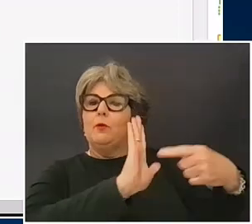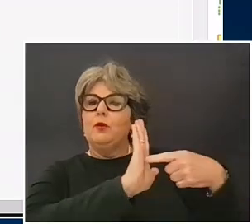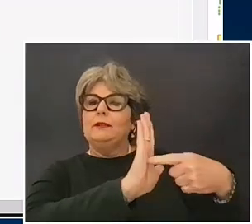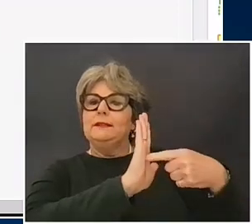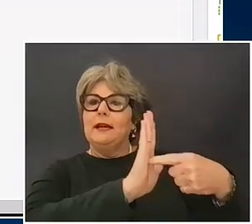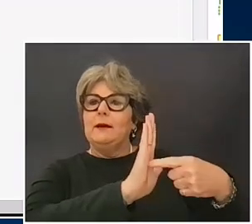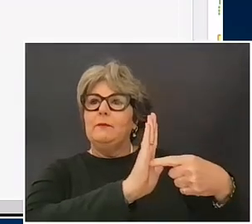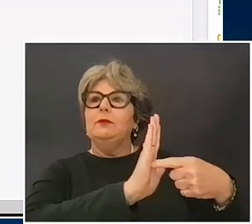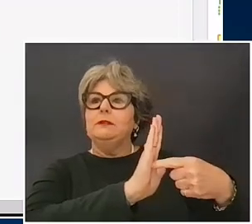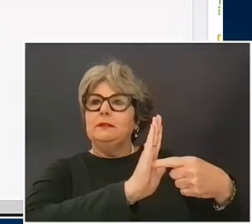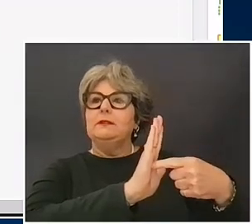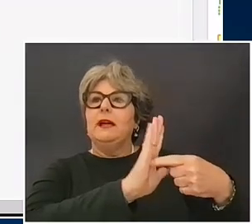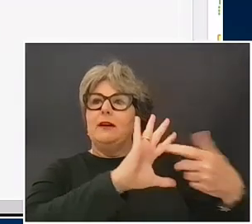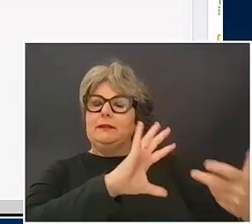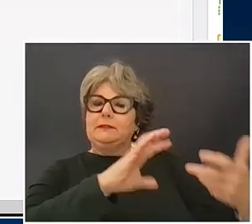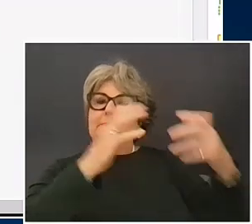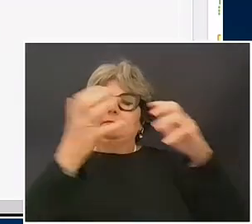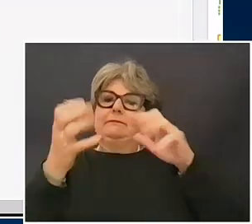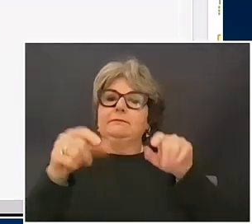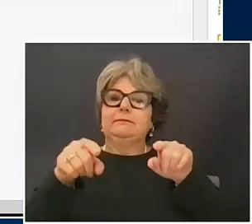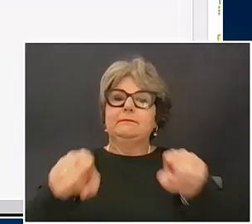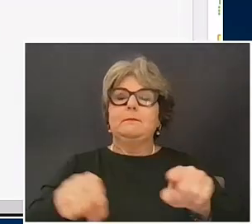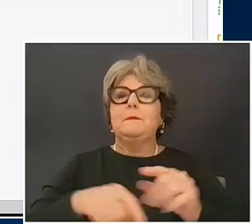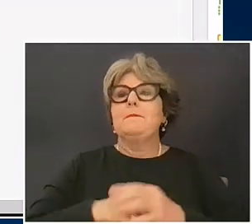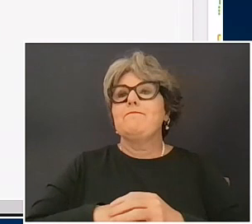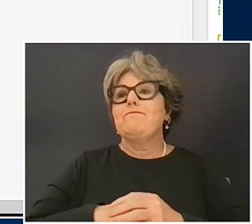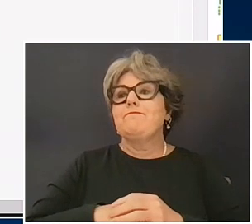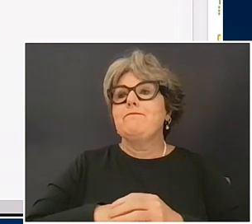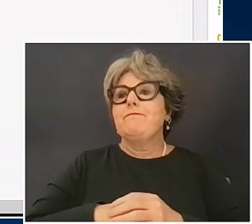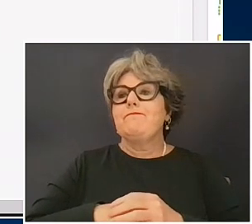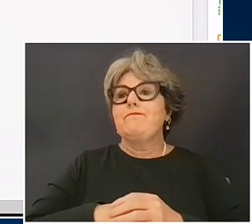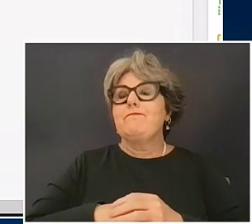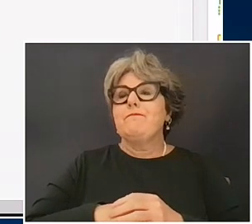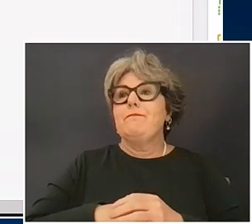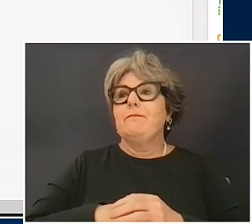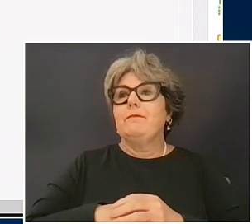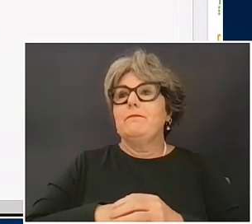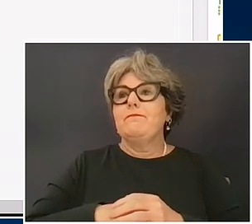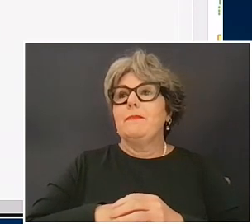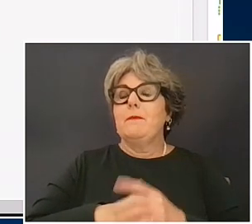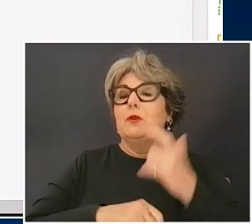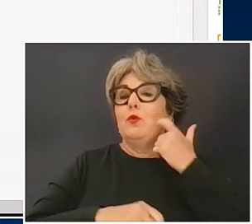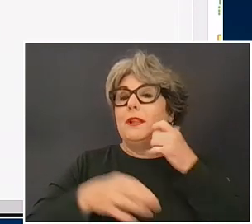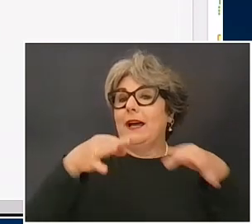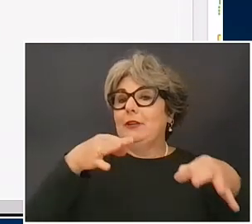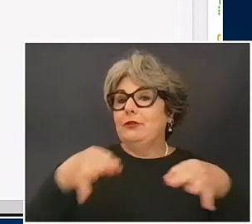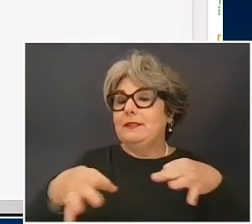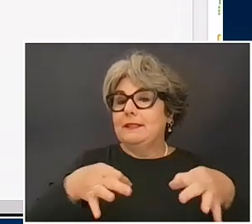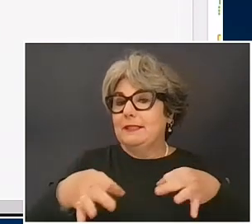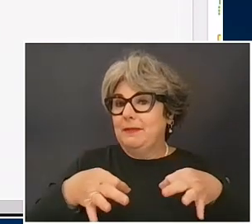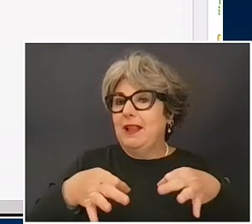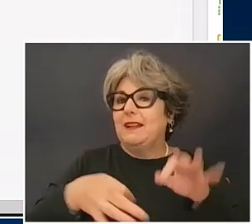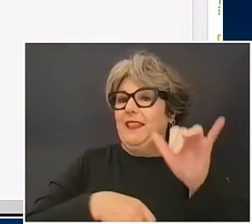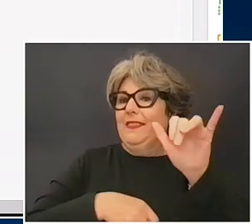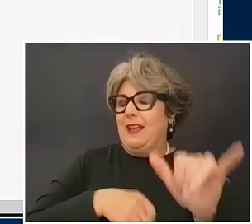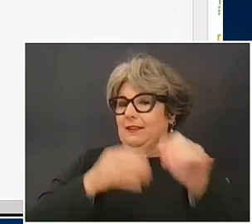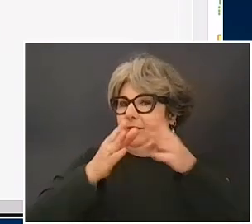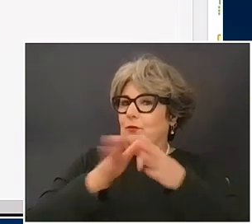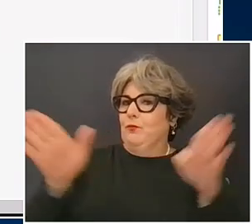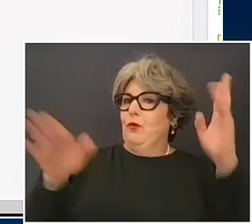gone awry in the past as well. But that is the- what I just described is the broad reason that we are trying to